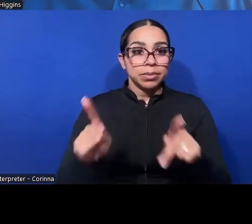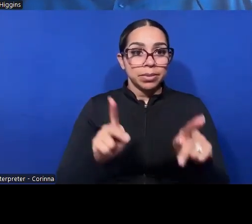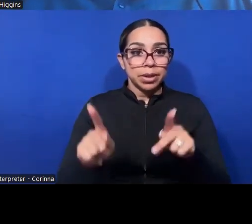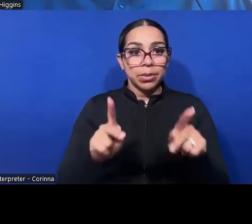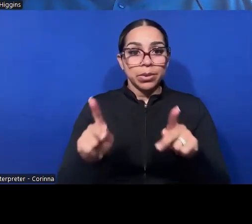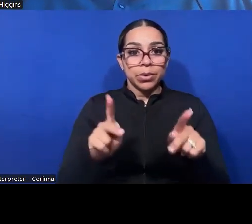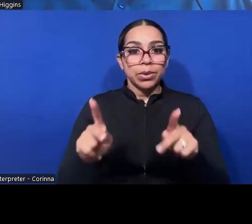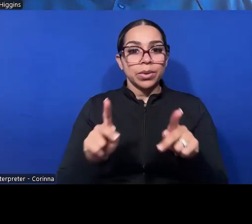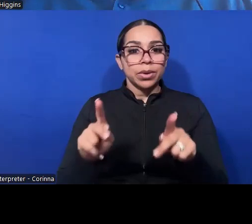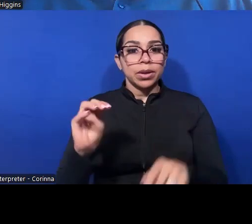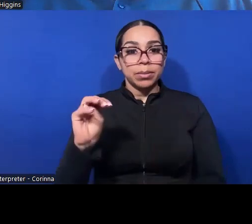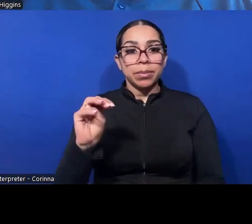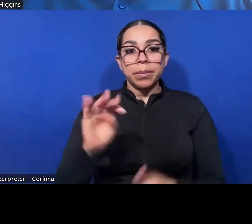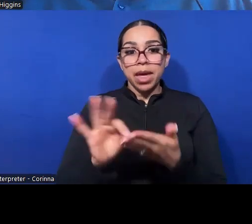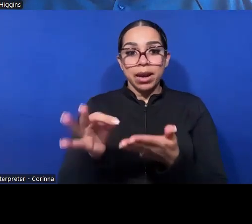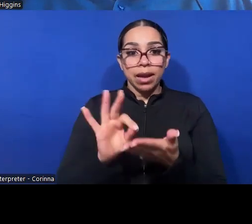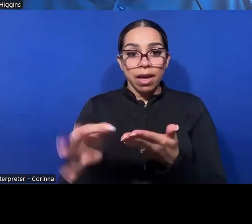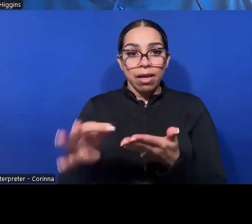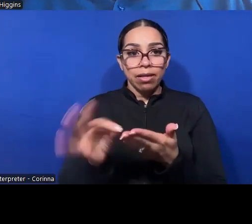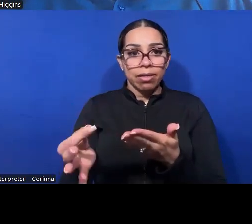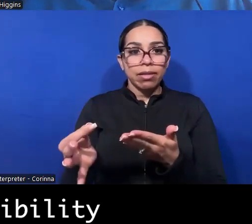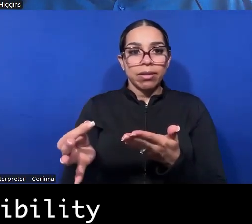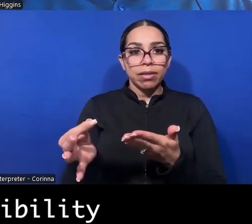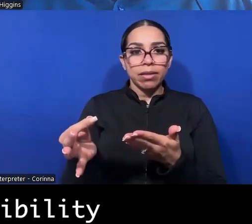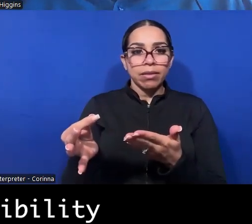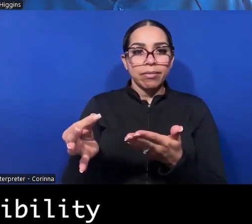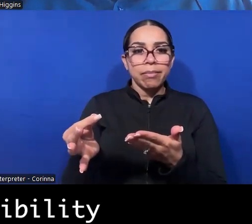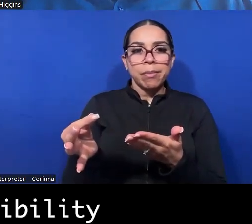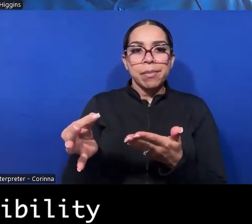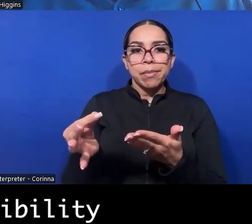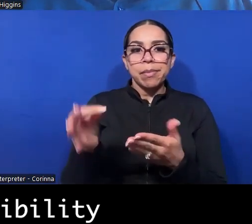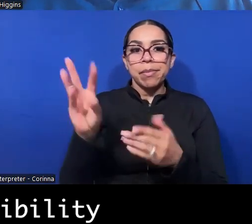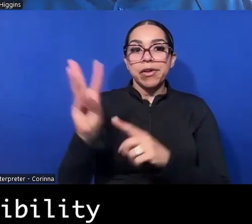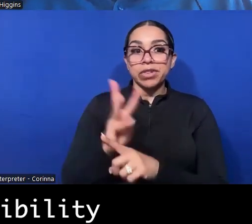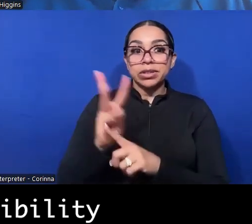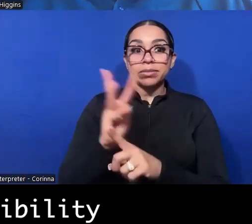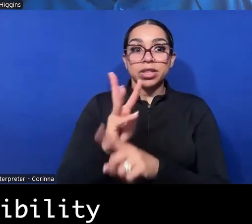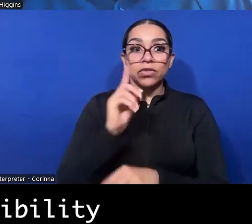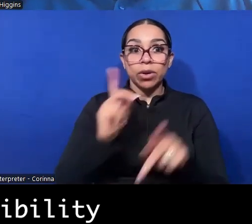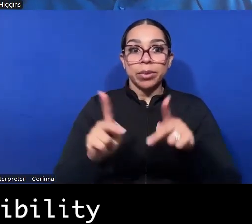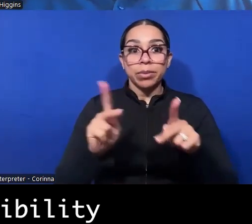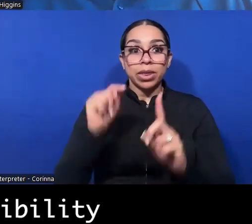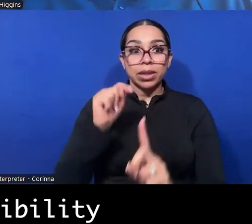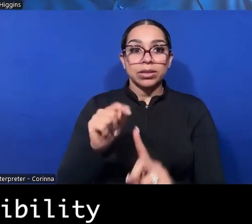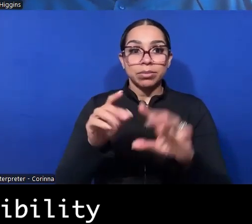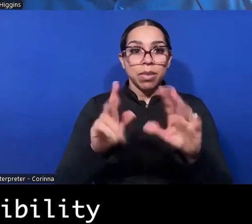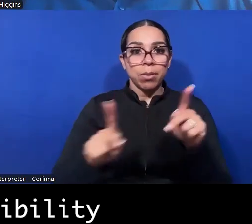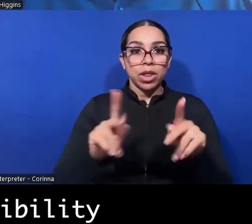So eligibility again reconsider every six months for people in this population who have eligibility through the Affordable